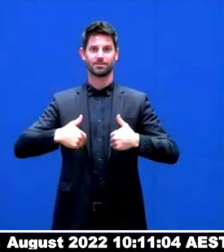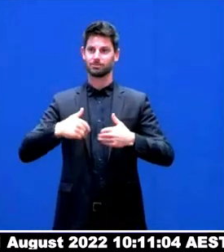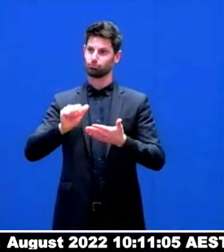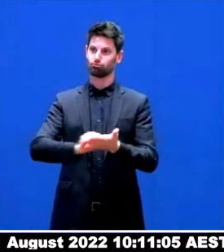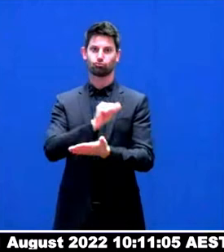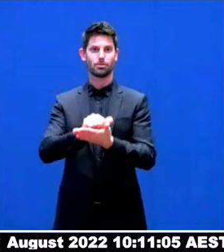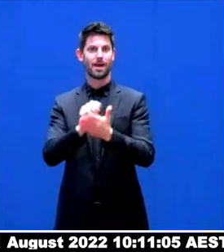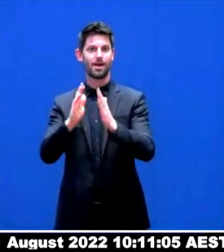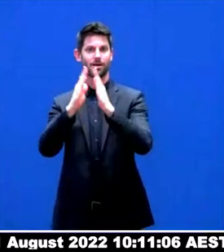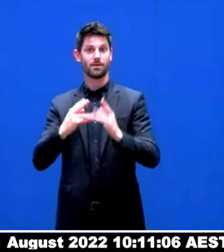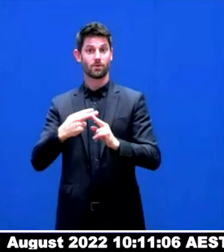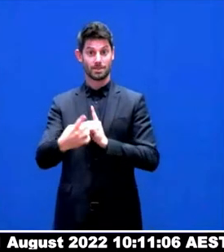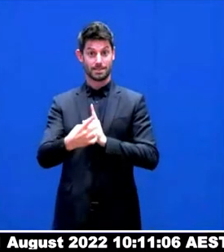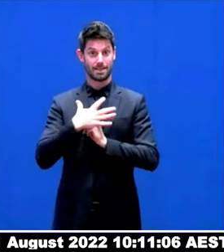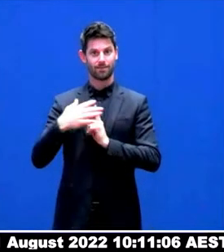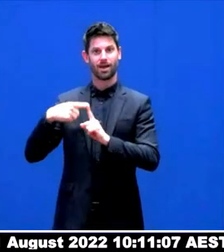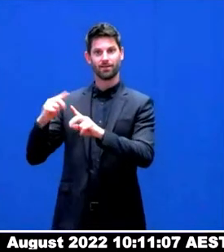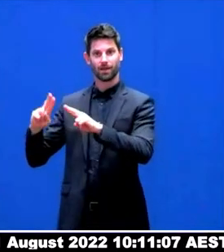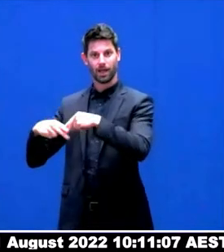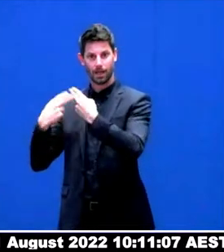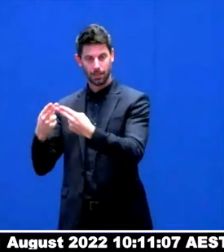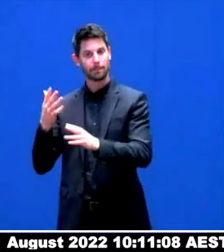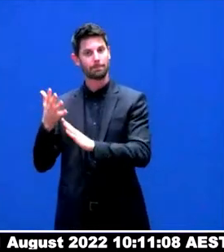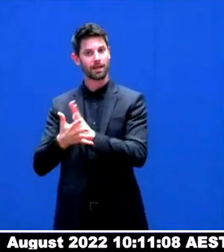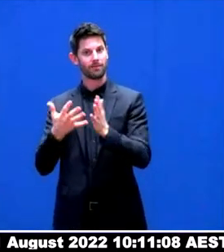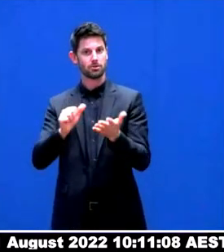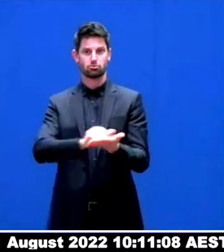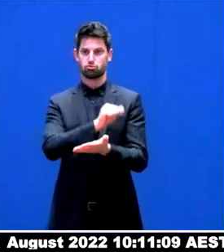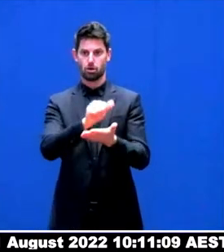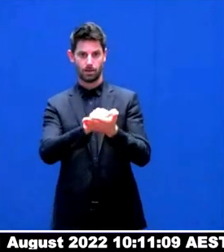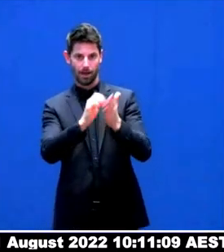includes adequate housing and adequate living conditions.